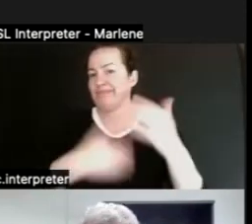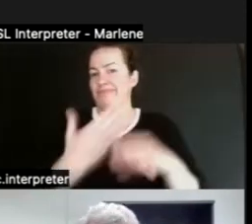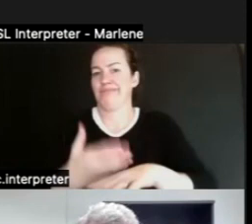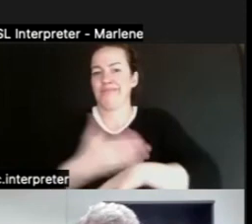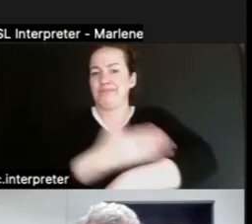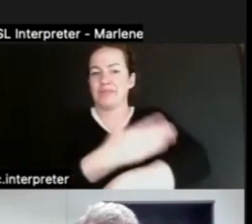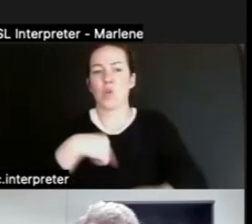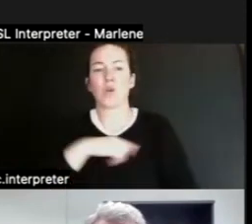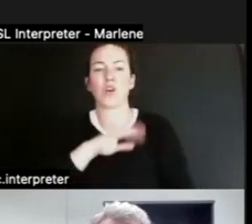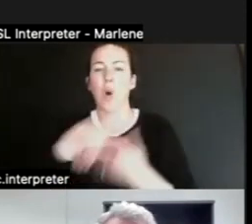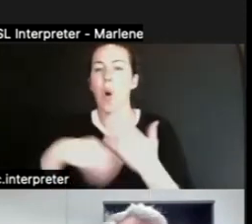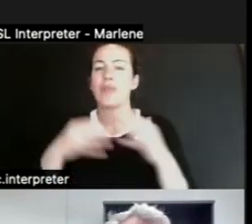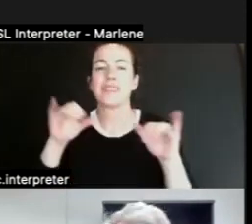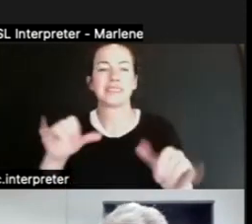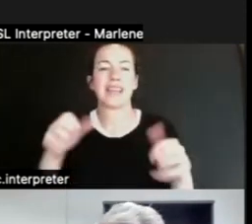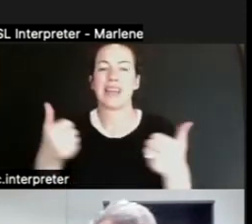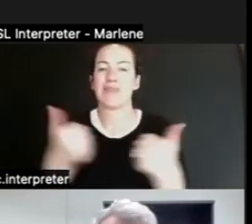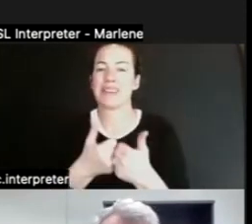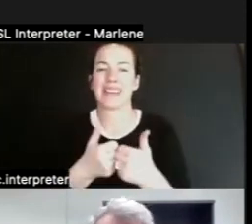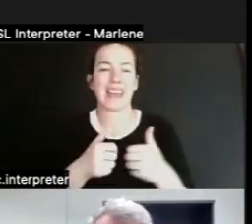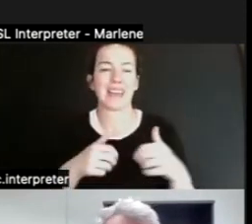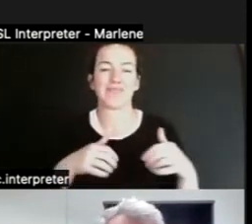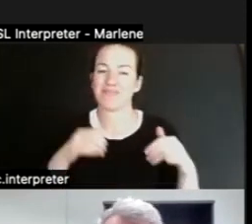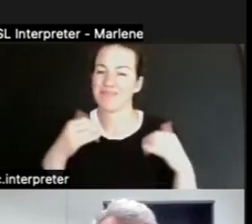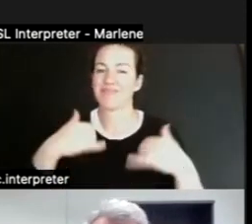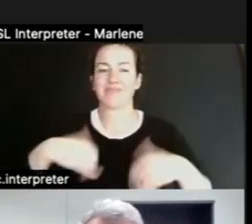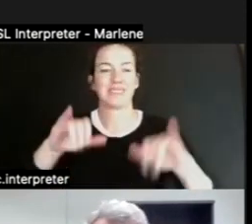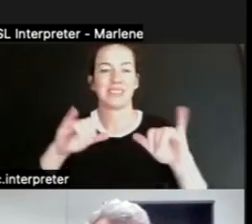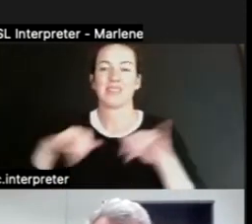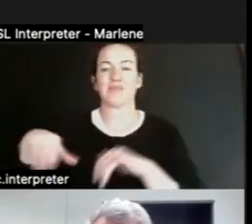all in the same game together. When, when our students regardless of where they live, succeeding